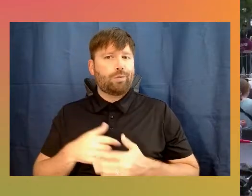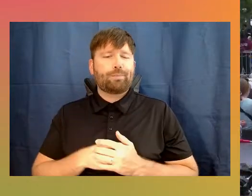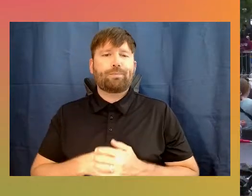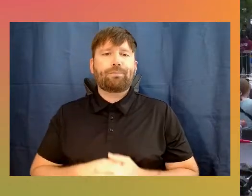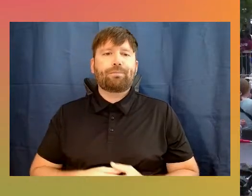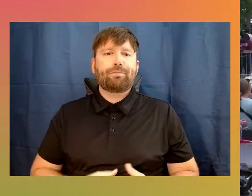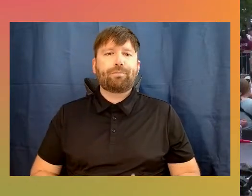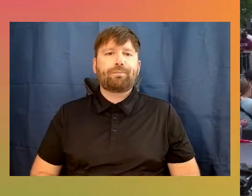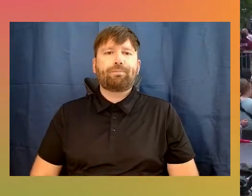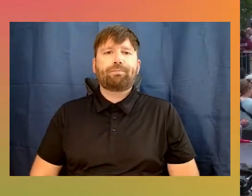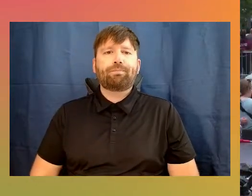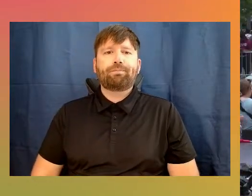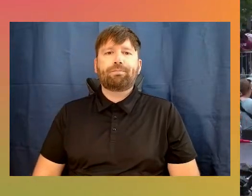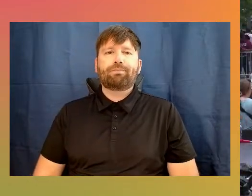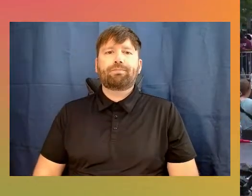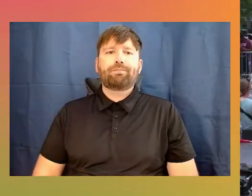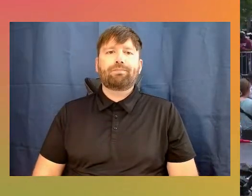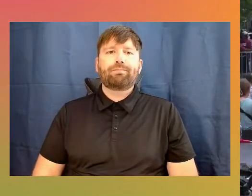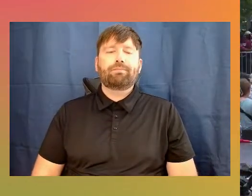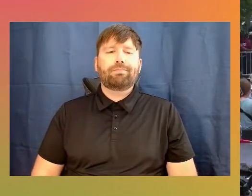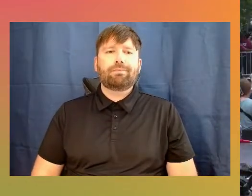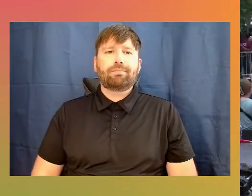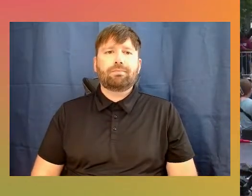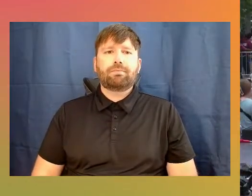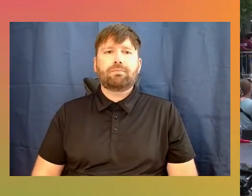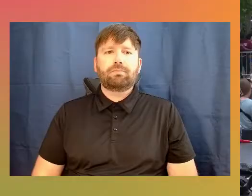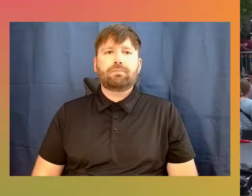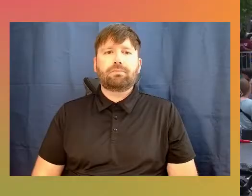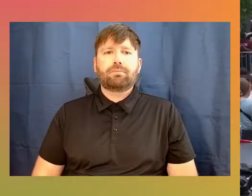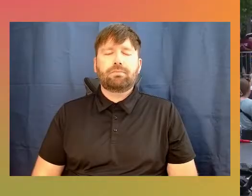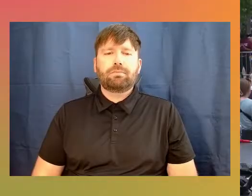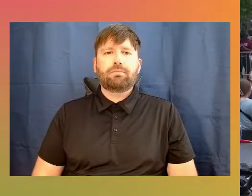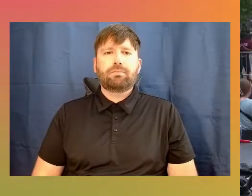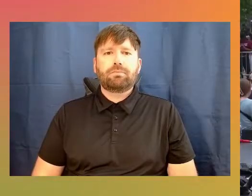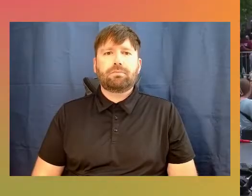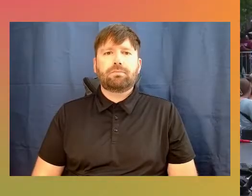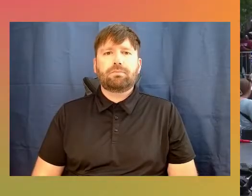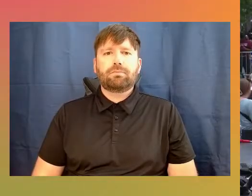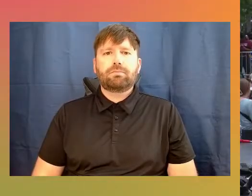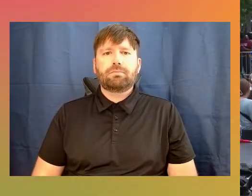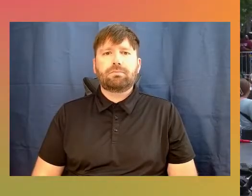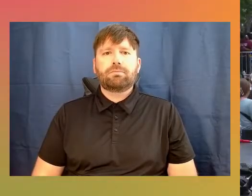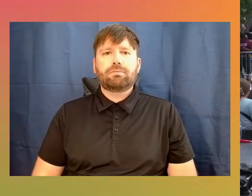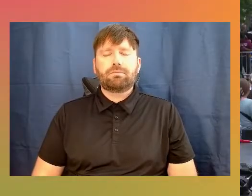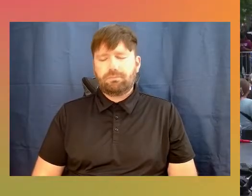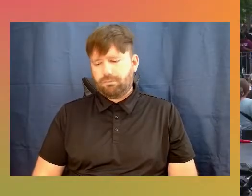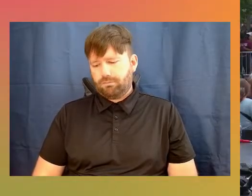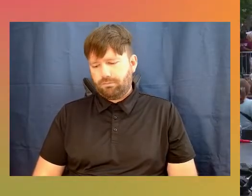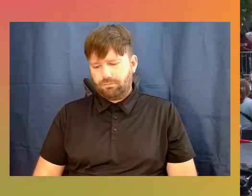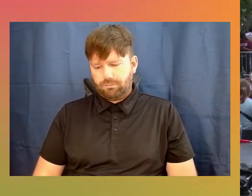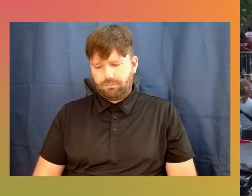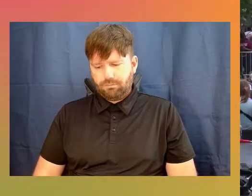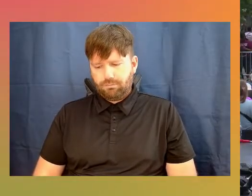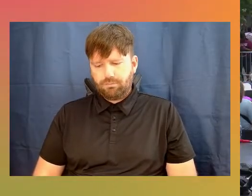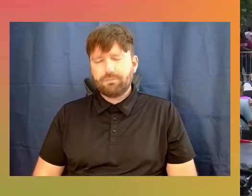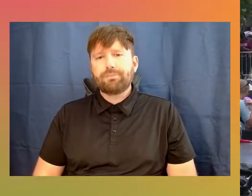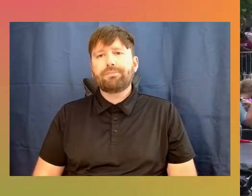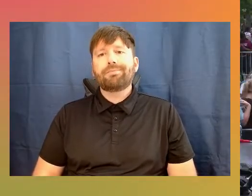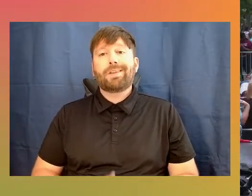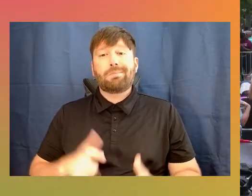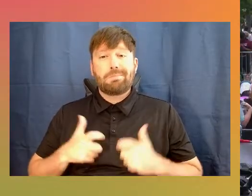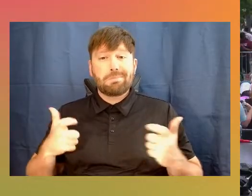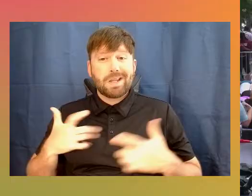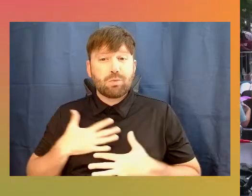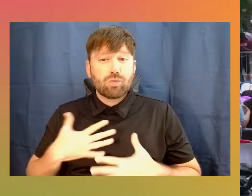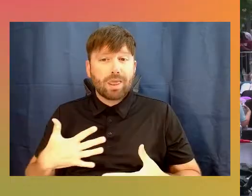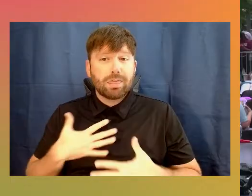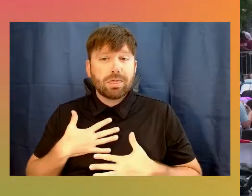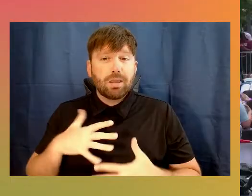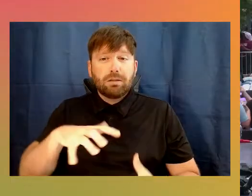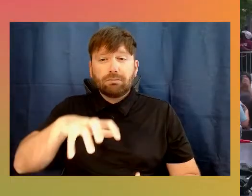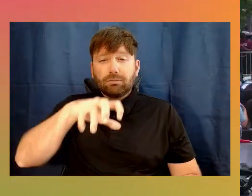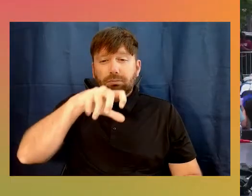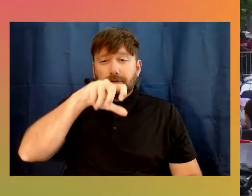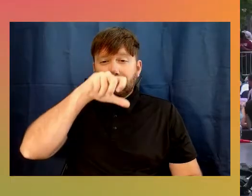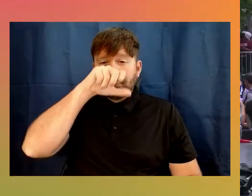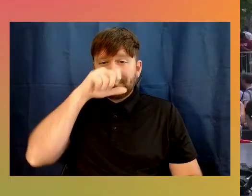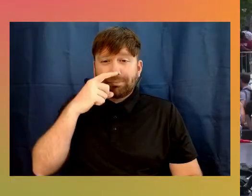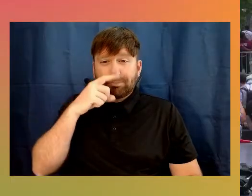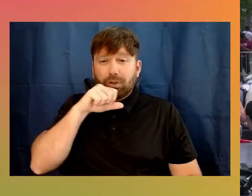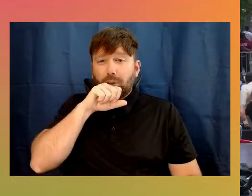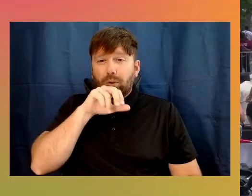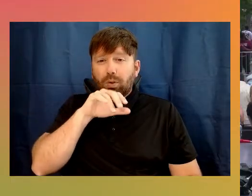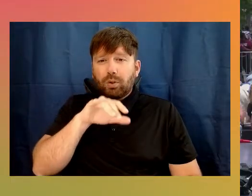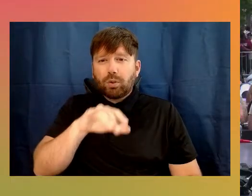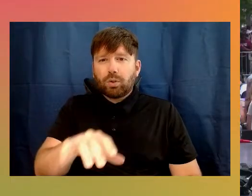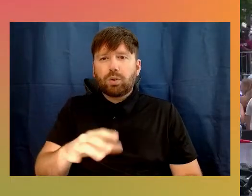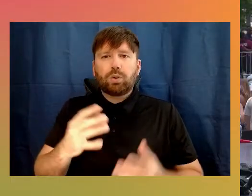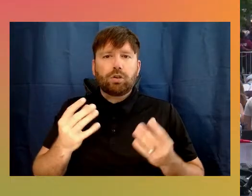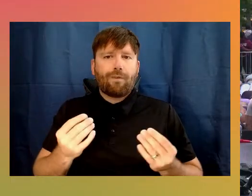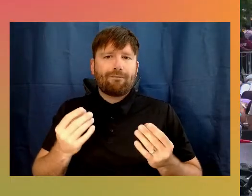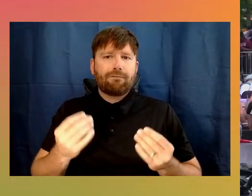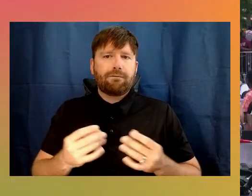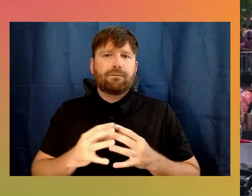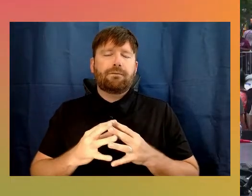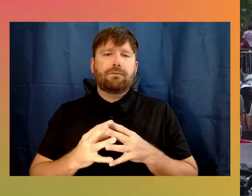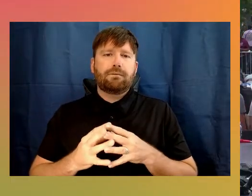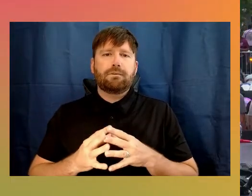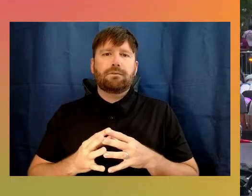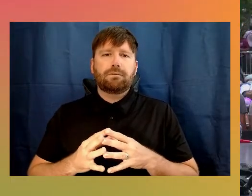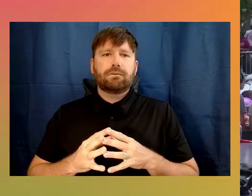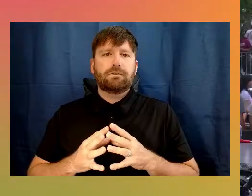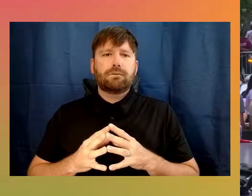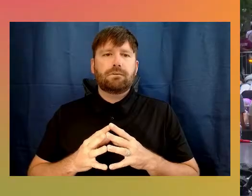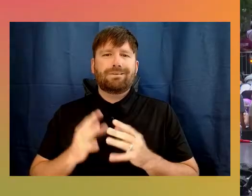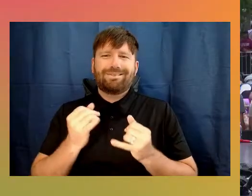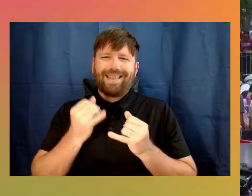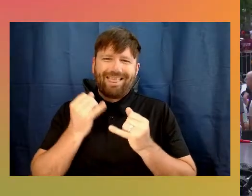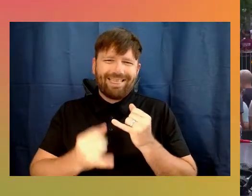DOWNWARD FACING DOG.